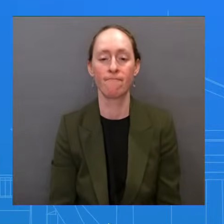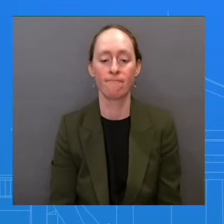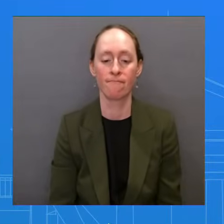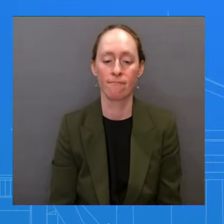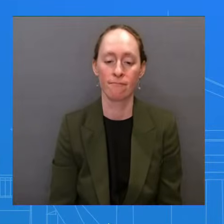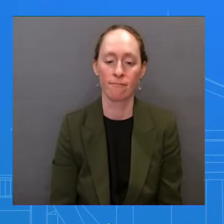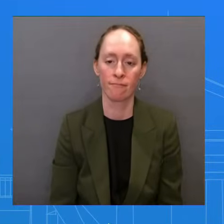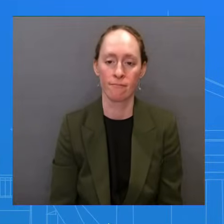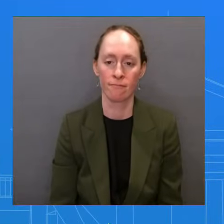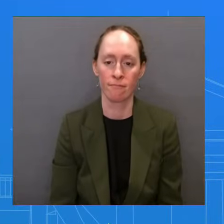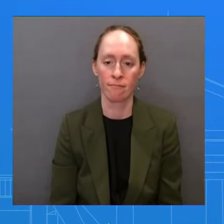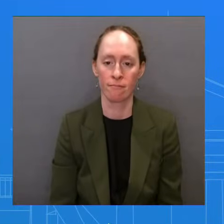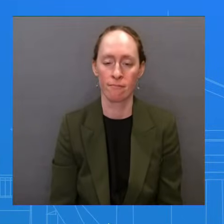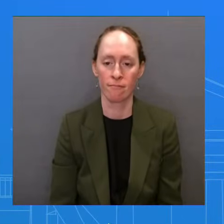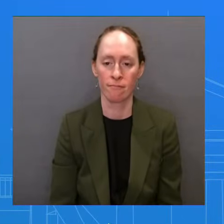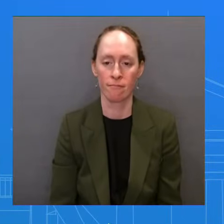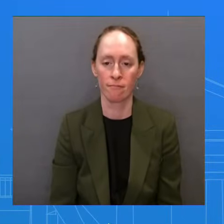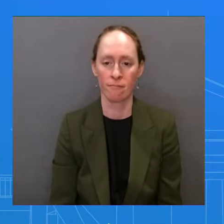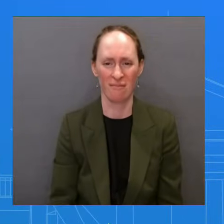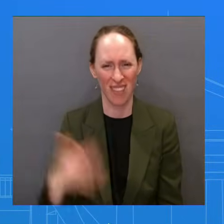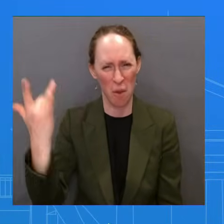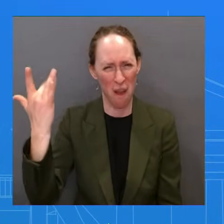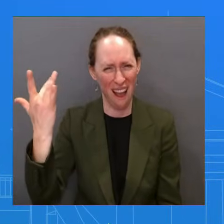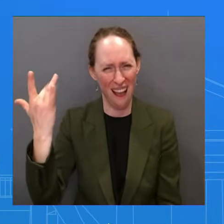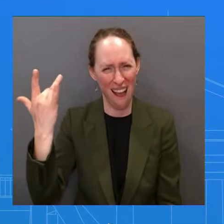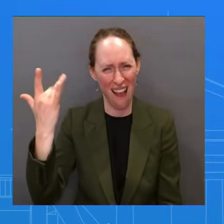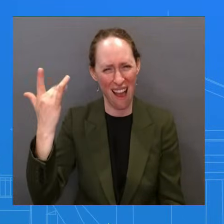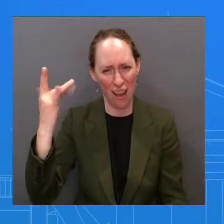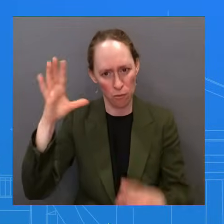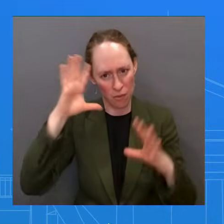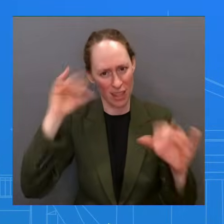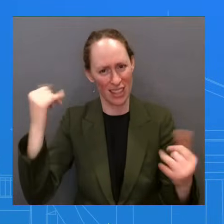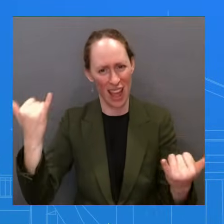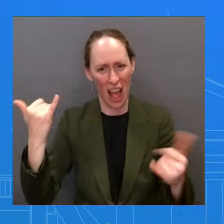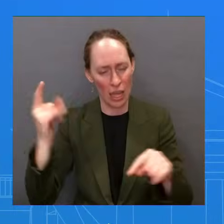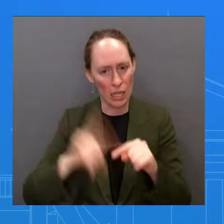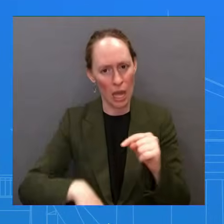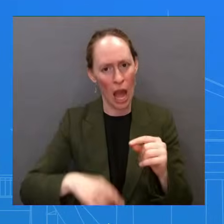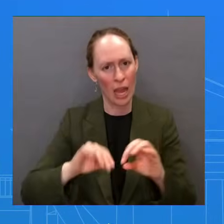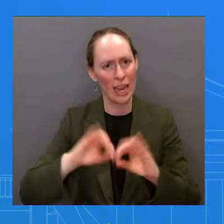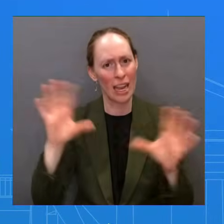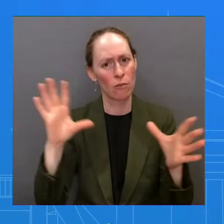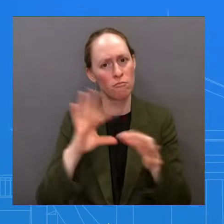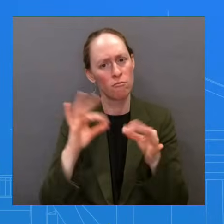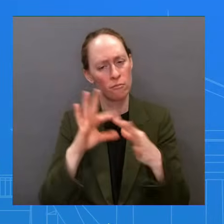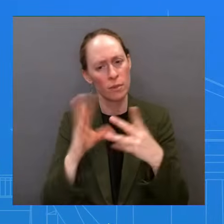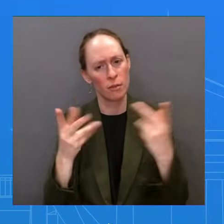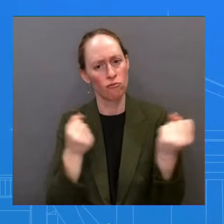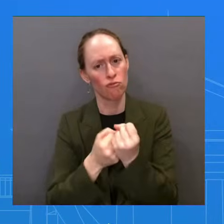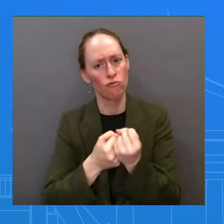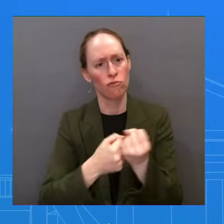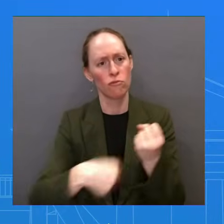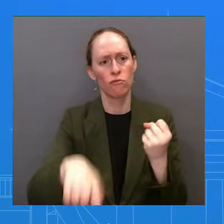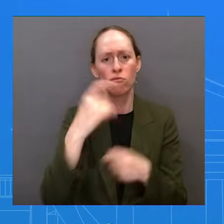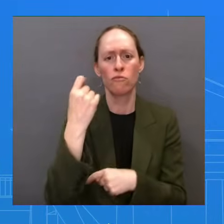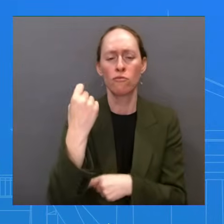And you've heard us say many times before, we don't speak to an ongoing strike. But more broadly, and I said this yesterday, the Pres- --